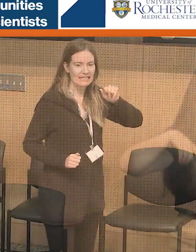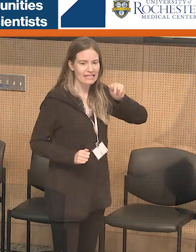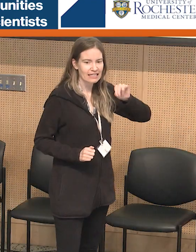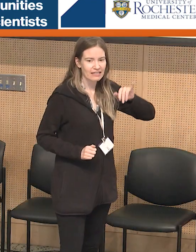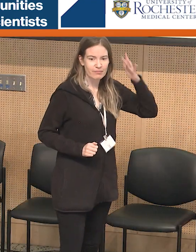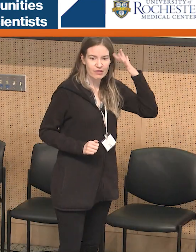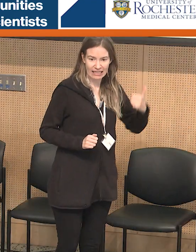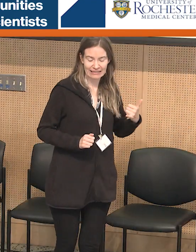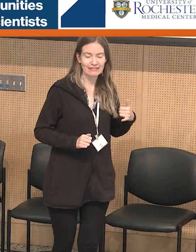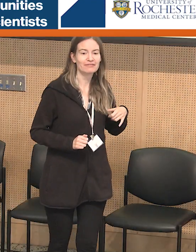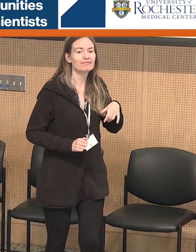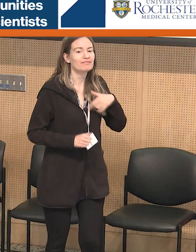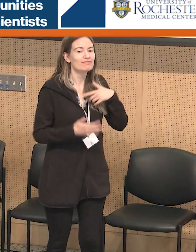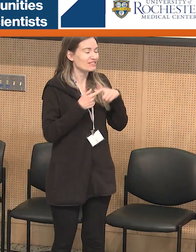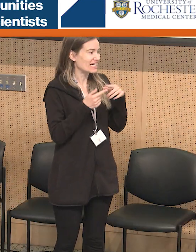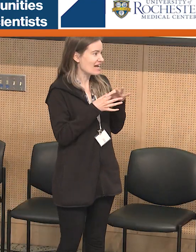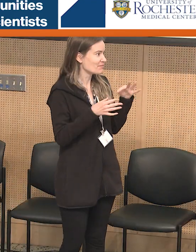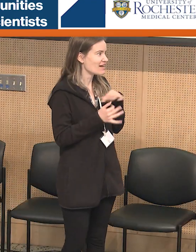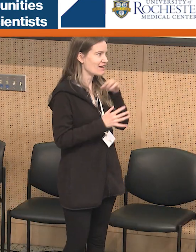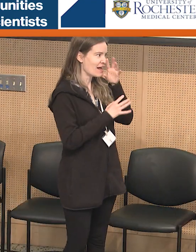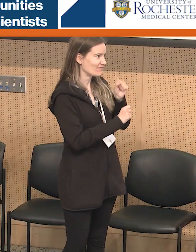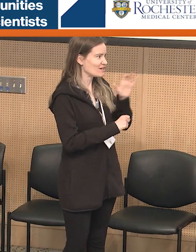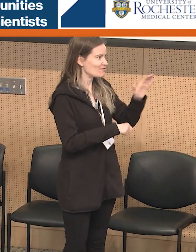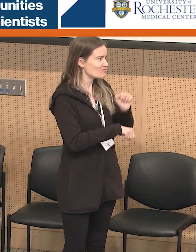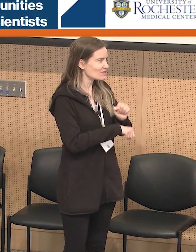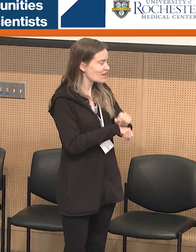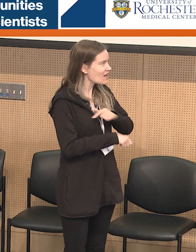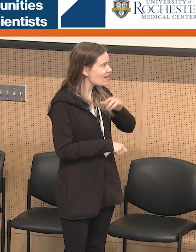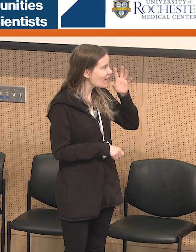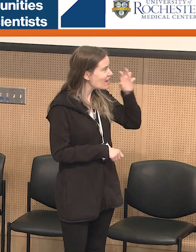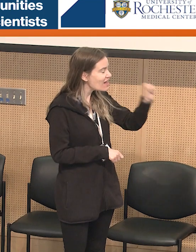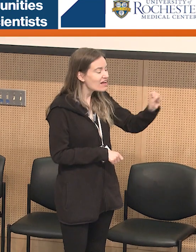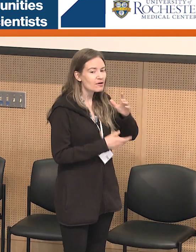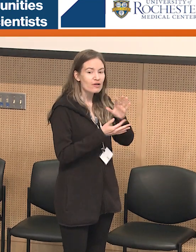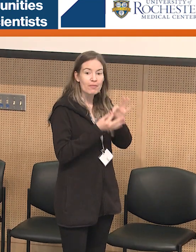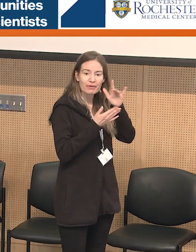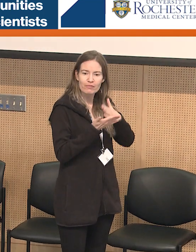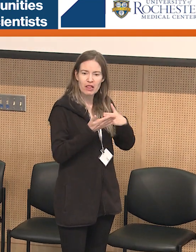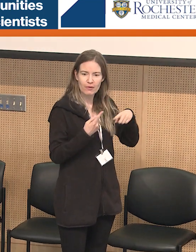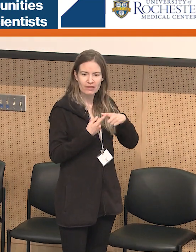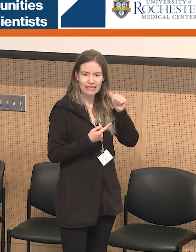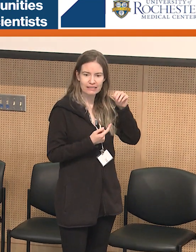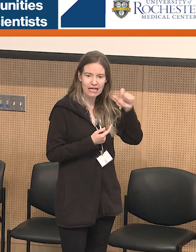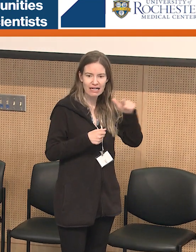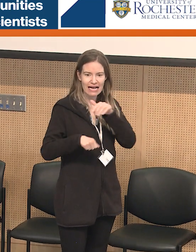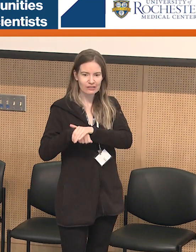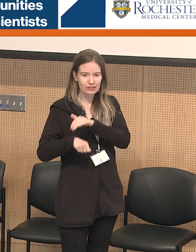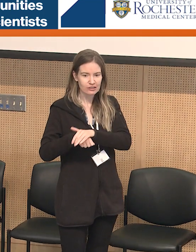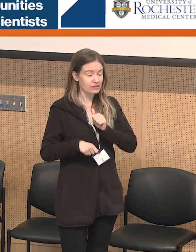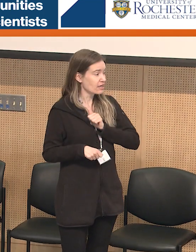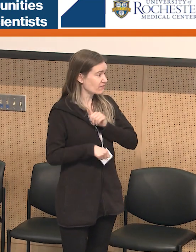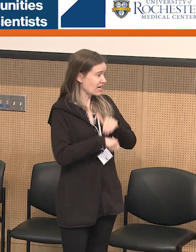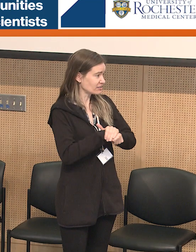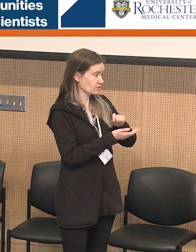Hello. My name is Britney and I have a comment about how engaged I was in your presentation.